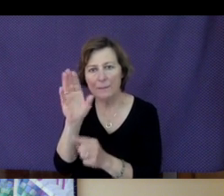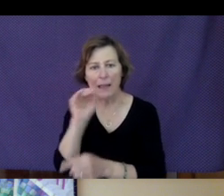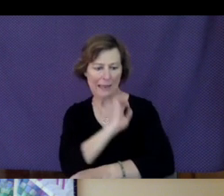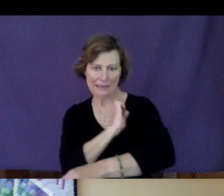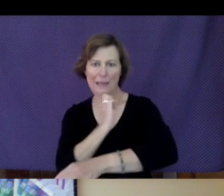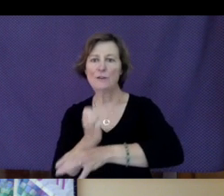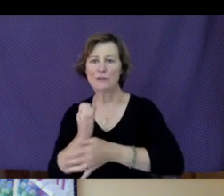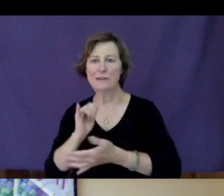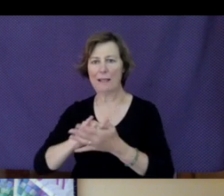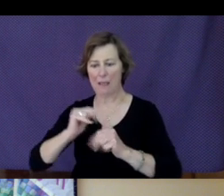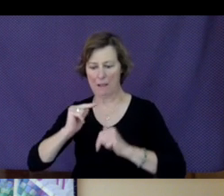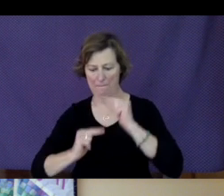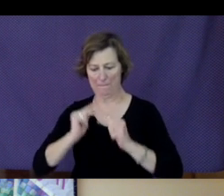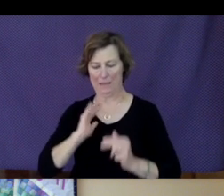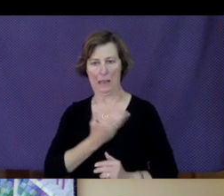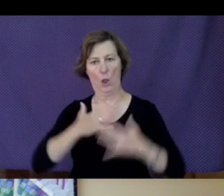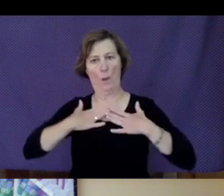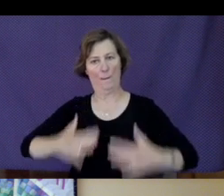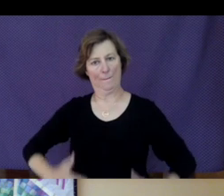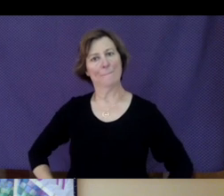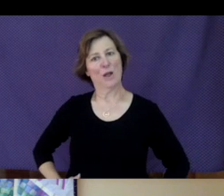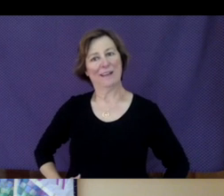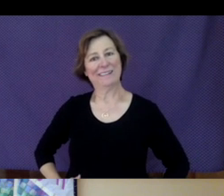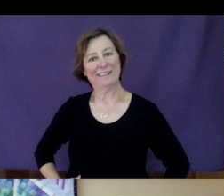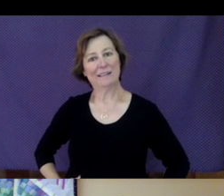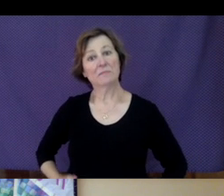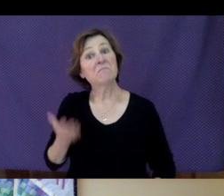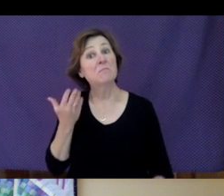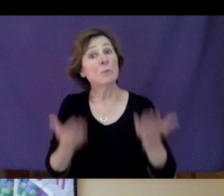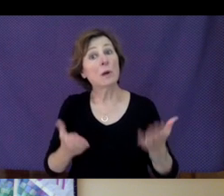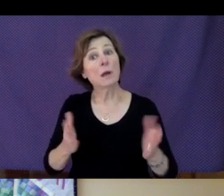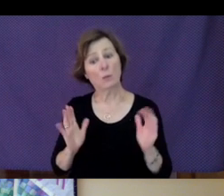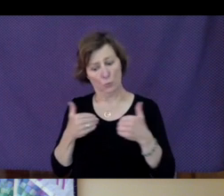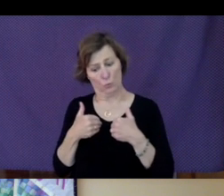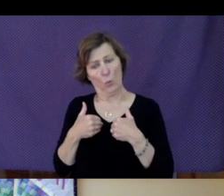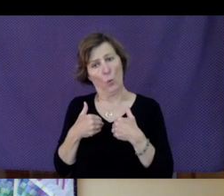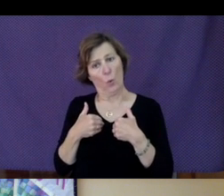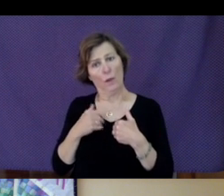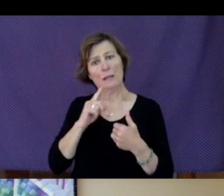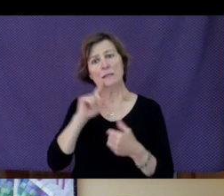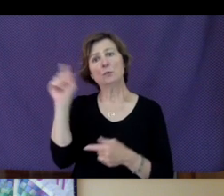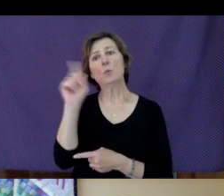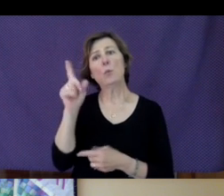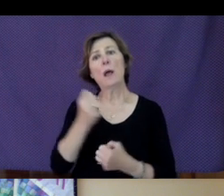Perhaps a soul is where love resides and if that is so